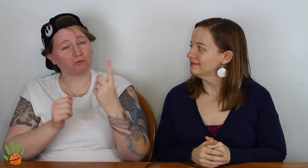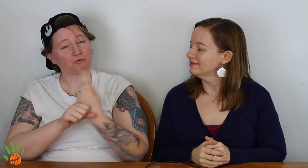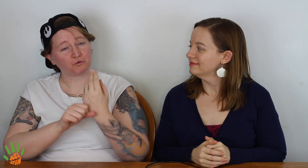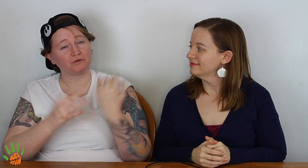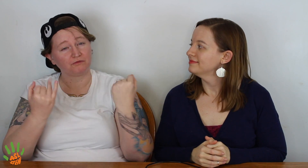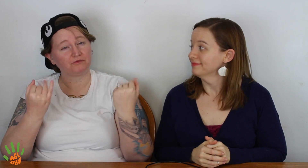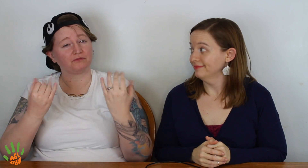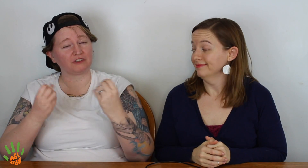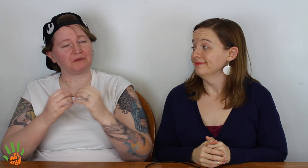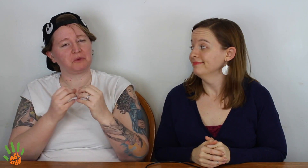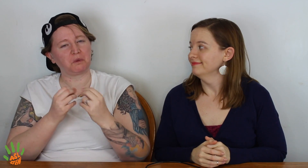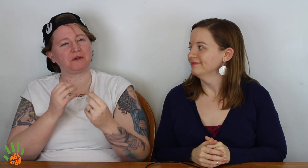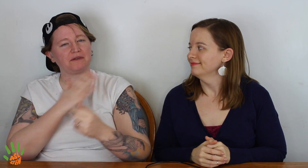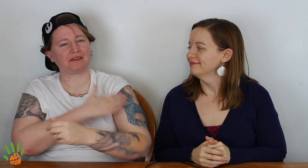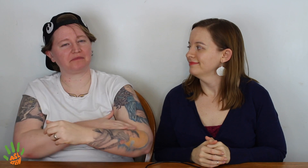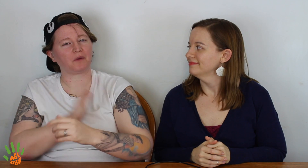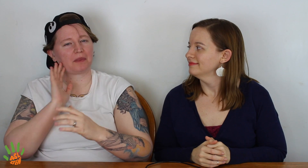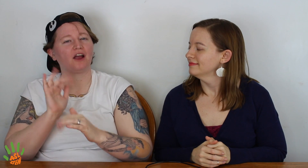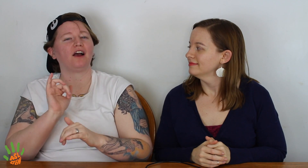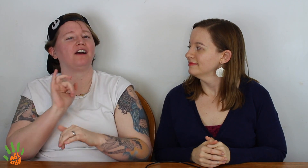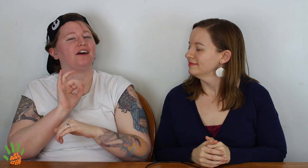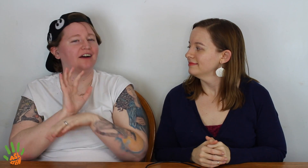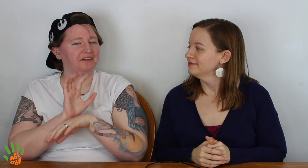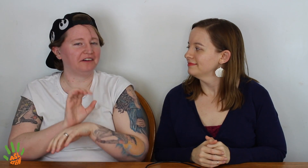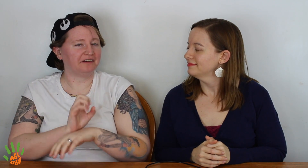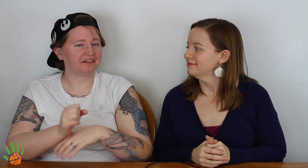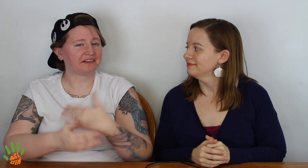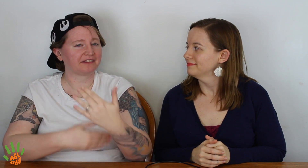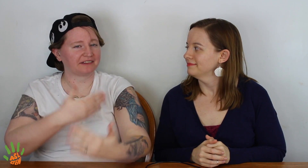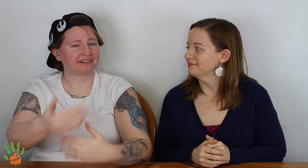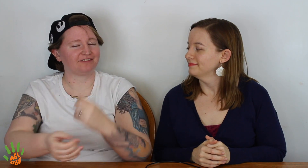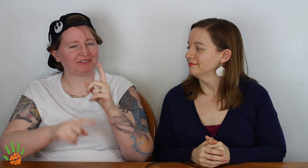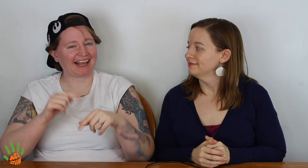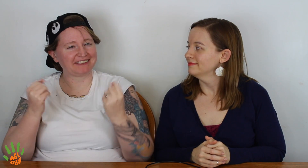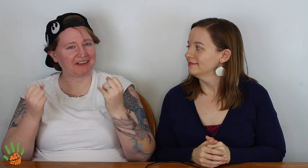If you're signing all the time, your arms will understand that and it will be fine.